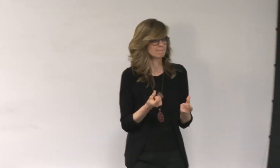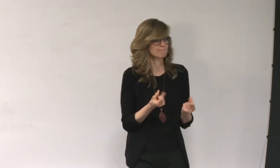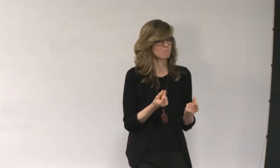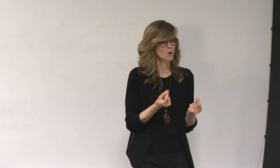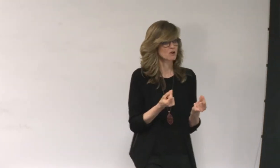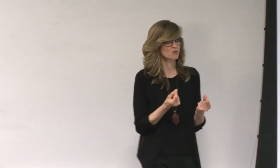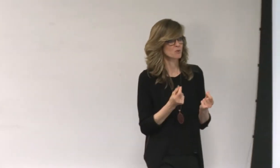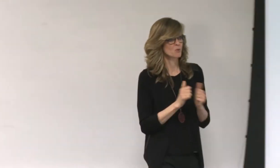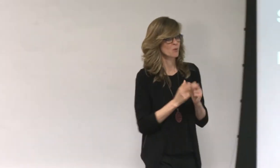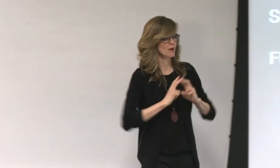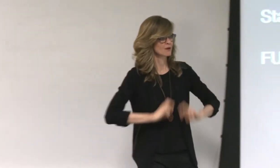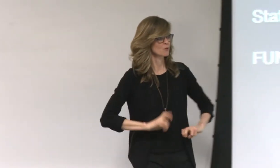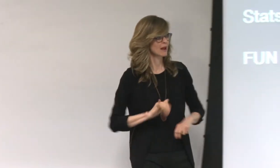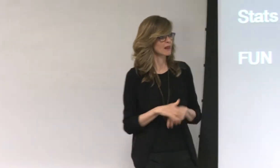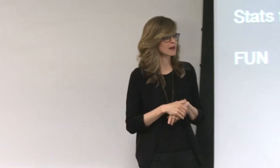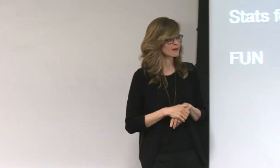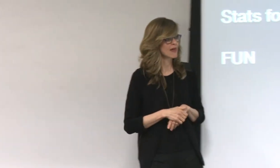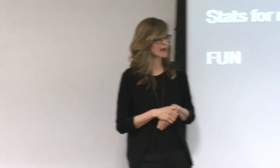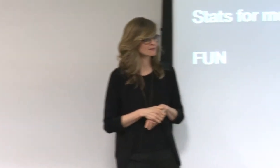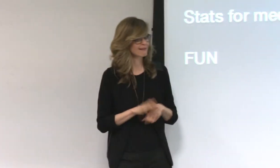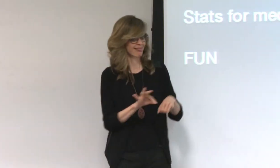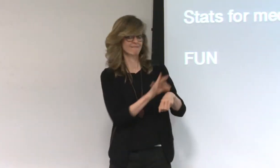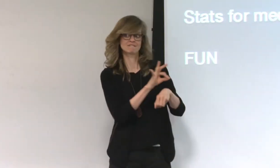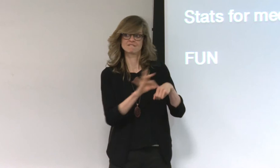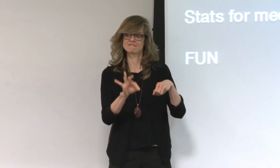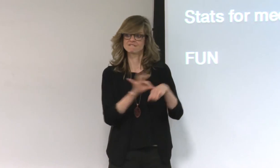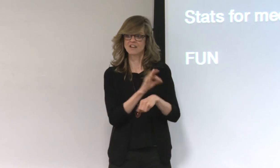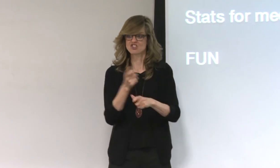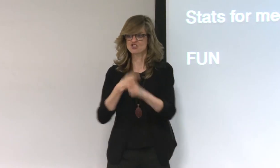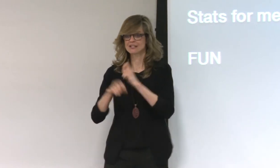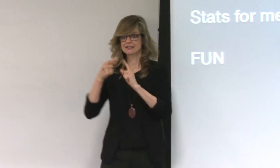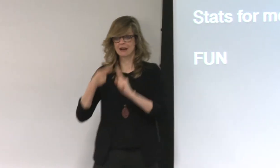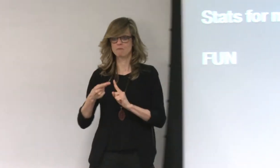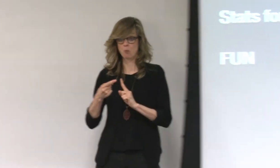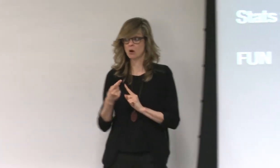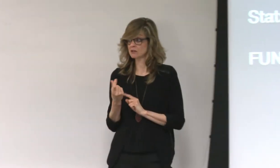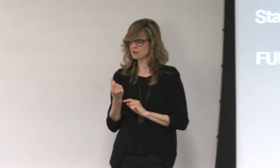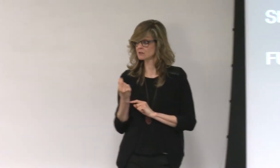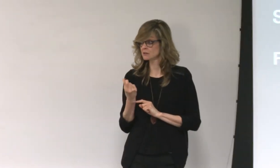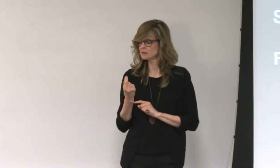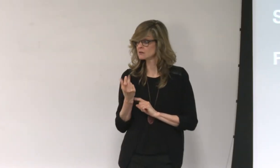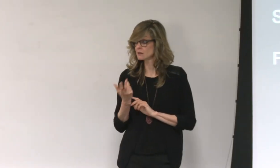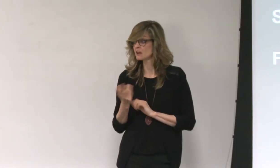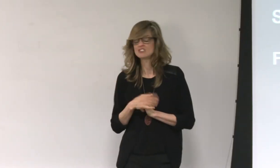AND THAT INFORMATION WILL CHANGE OVER TIME. THE ANALYSIS OF THAT CHANGING DATA